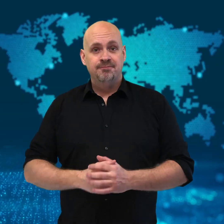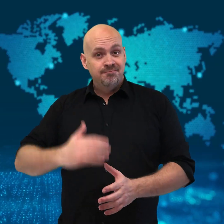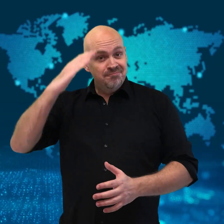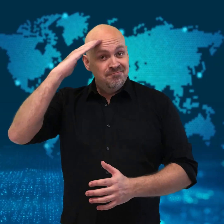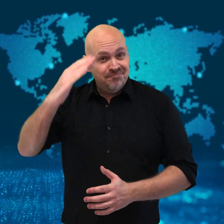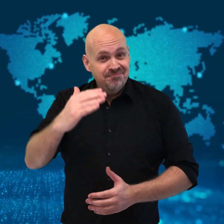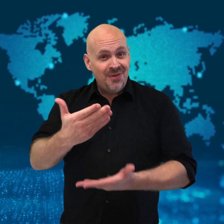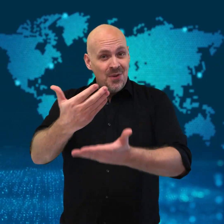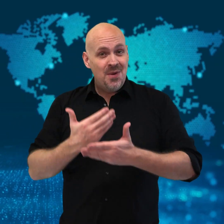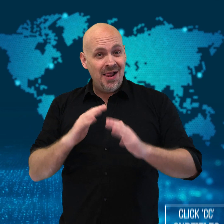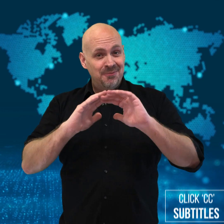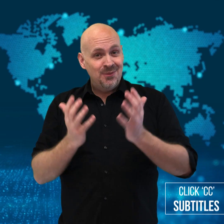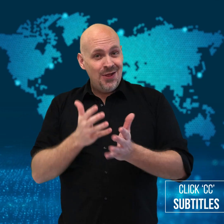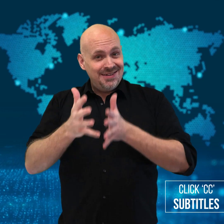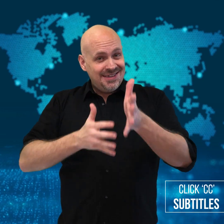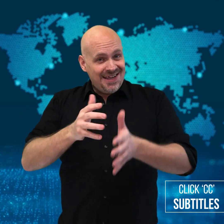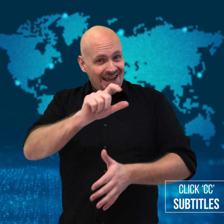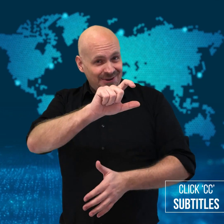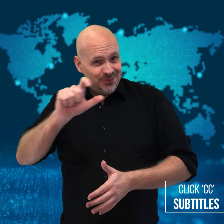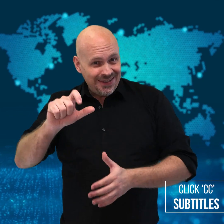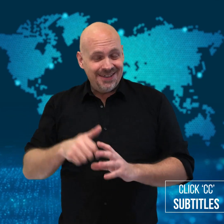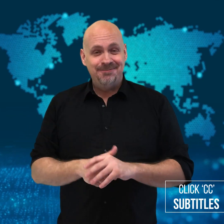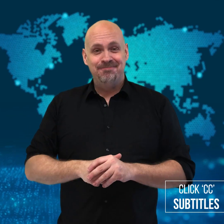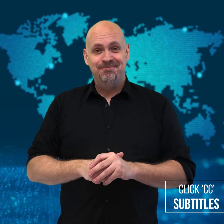Welcome to WorldSign Week!